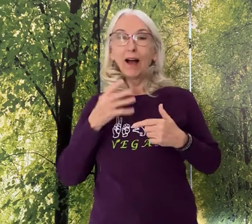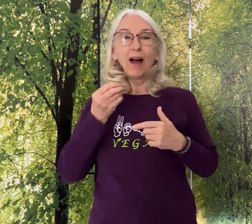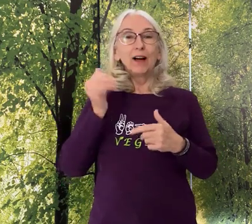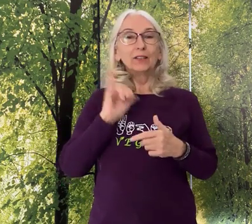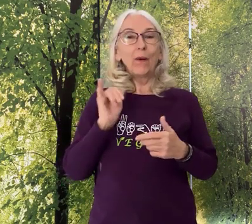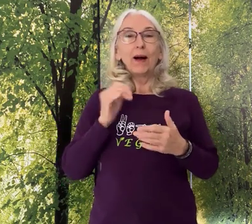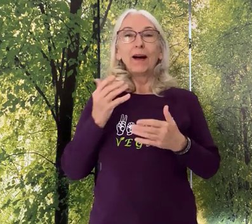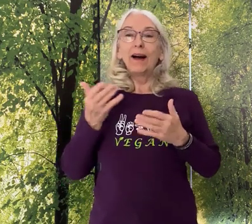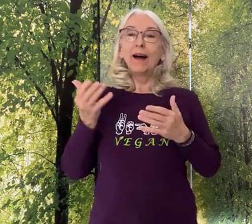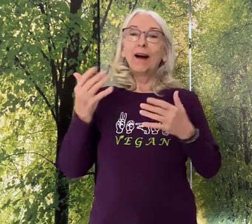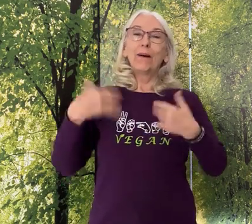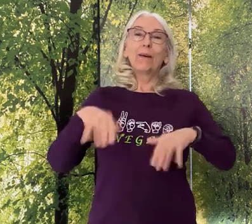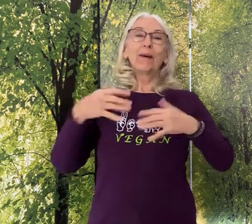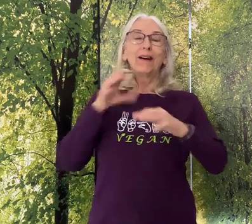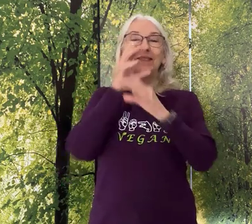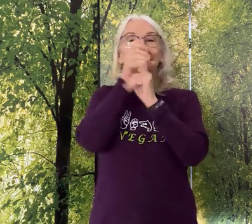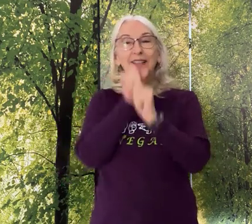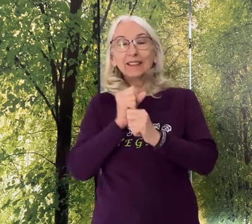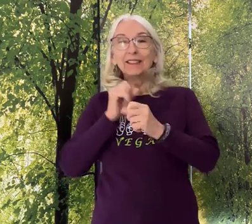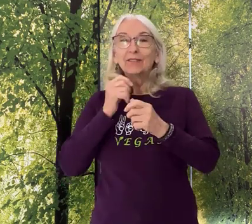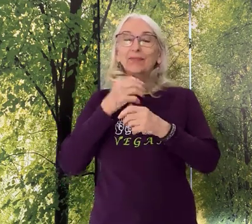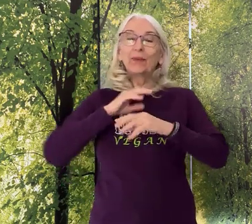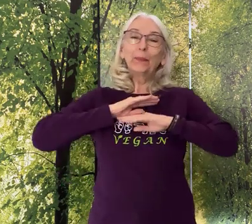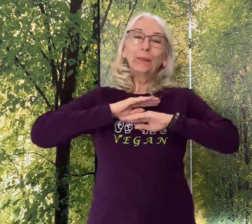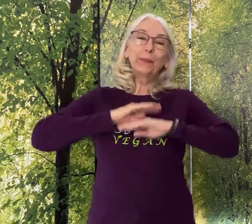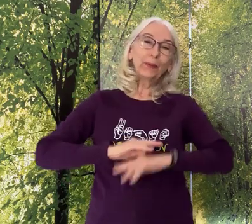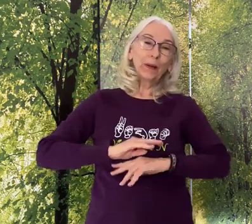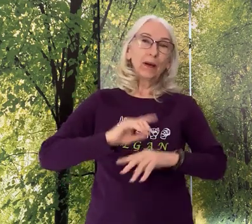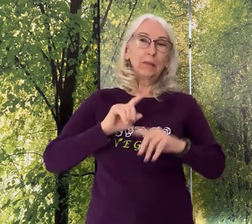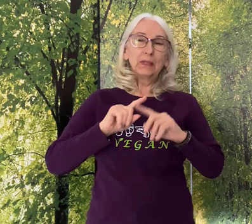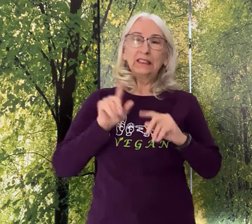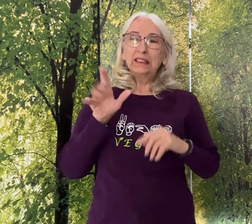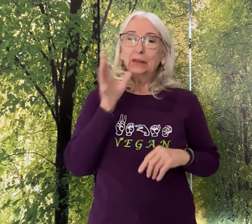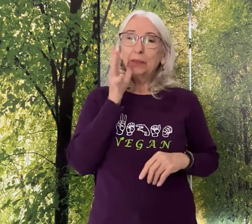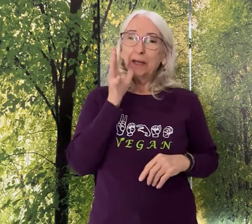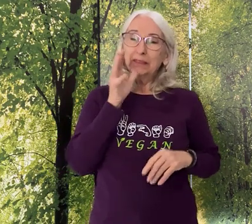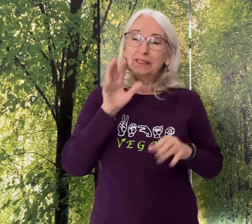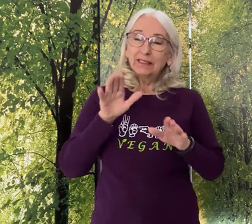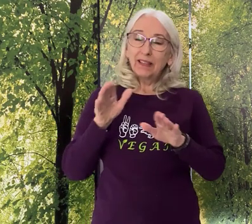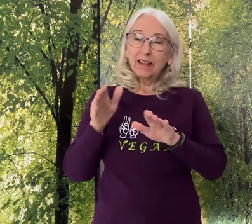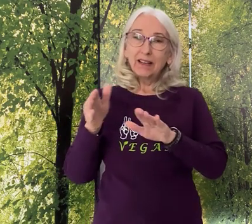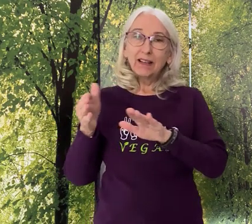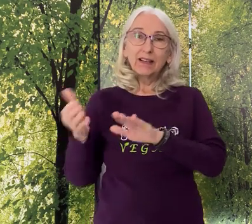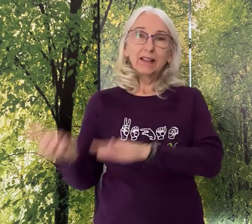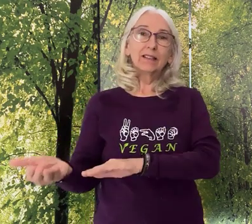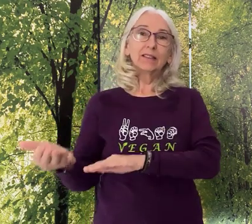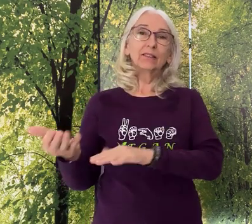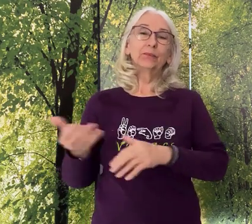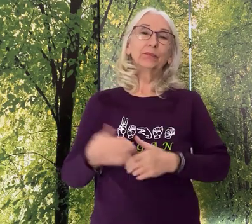now also carried immense grief. My mom was dying.